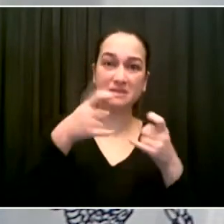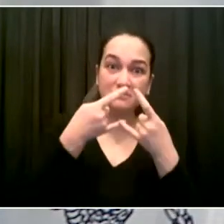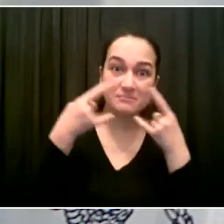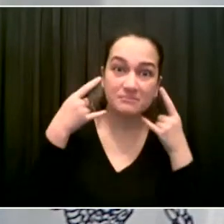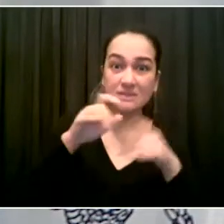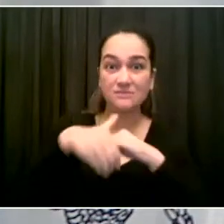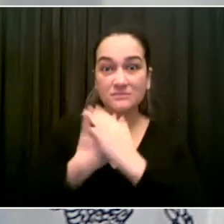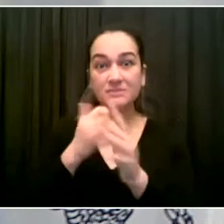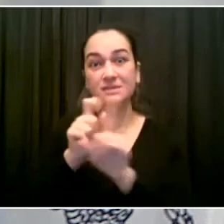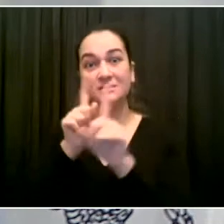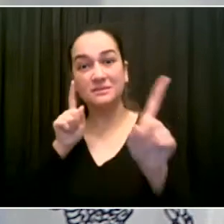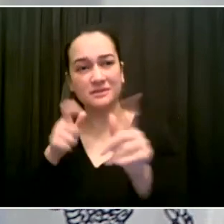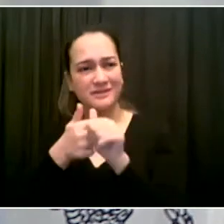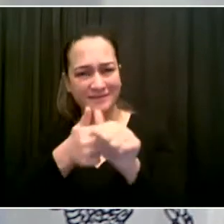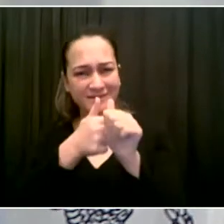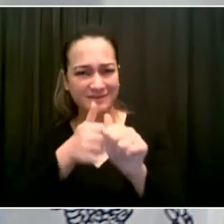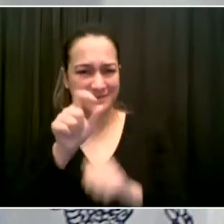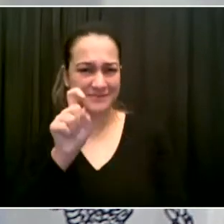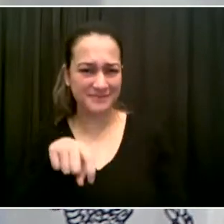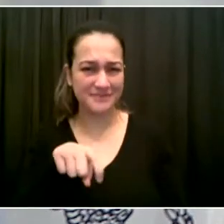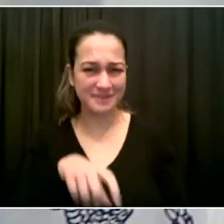LEADERS HAVE BEBEN E CONSISTENTLY TELLING US TO FOLLOW.